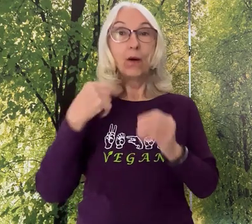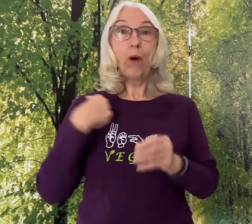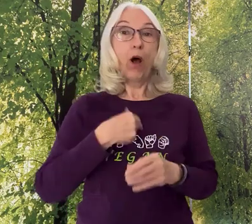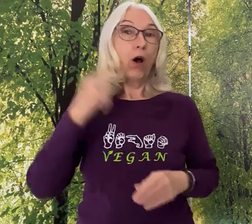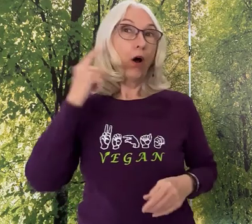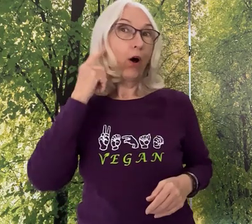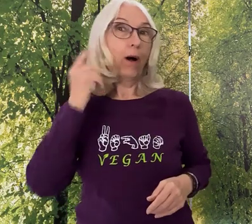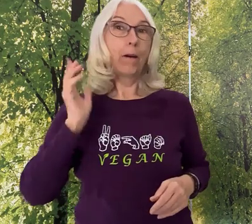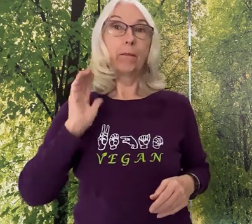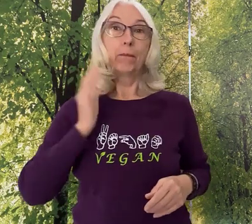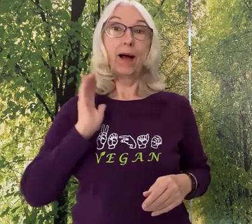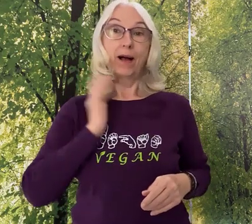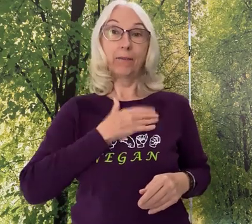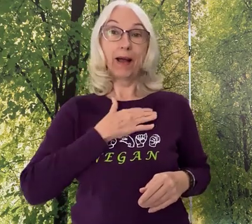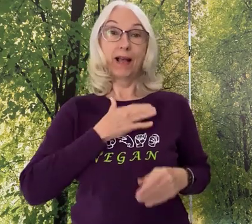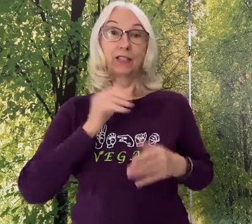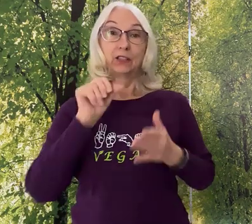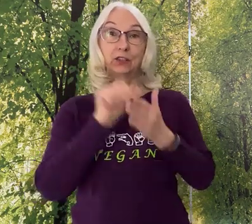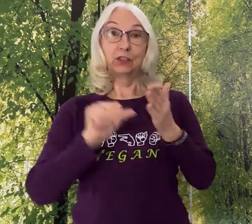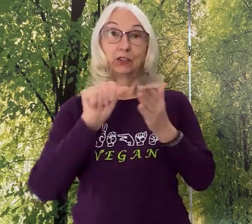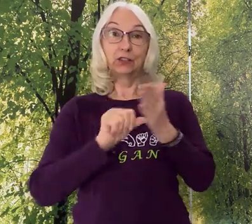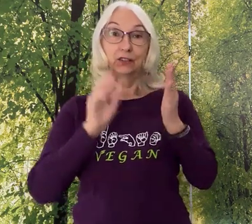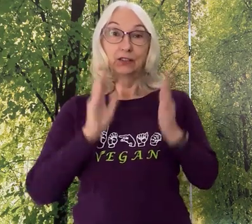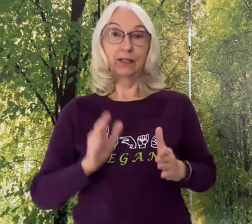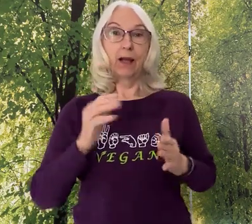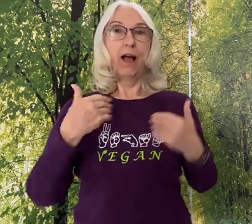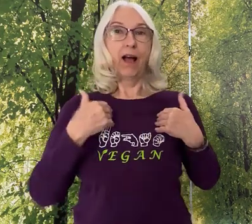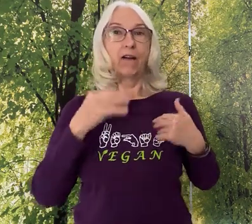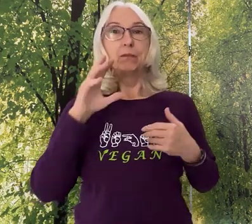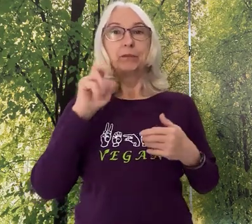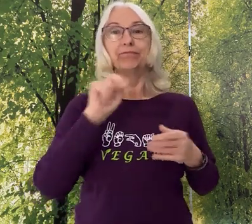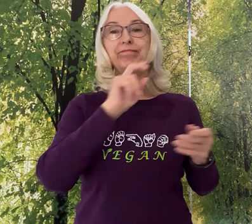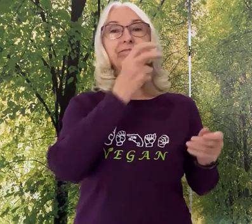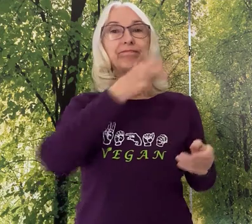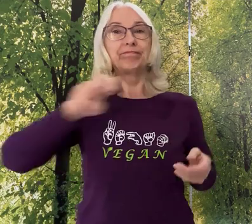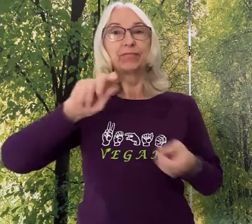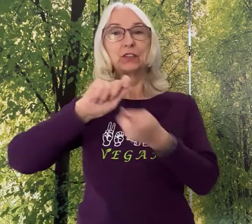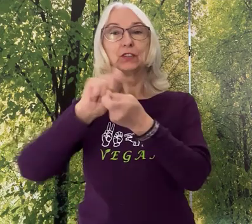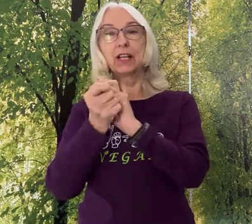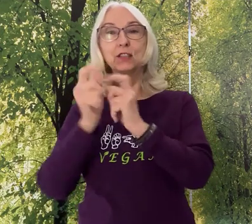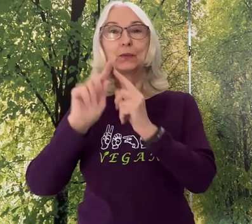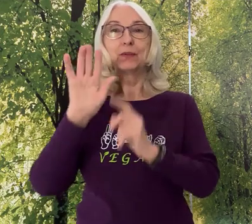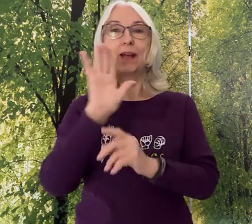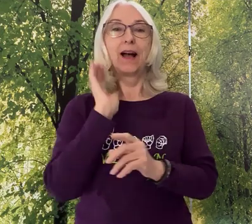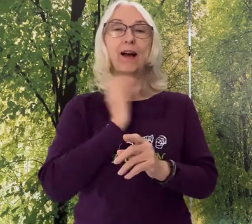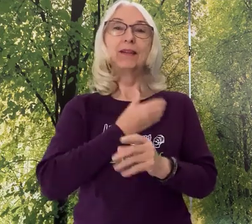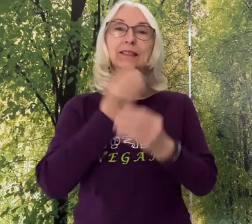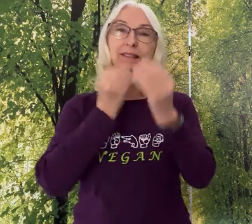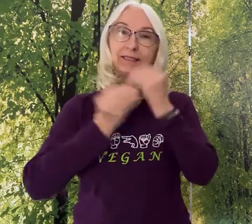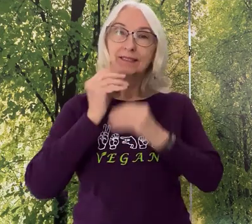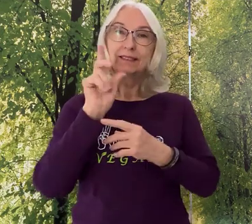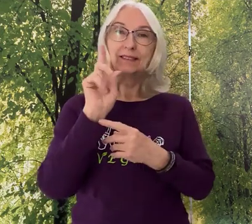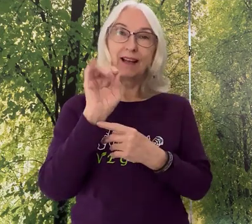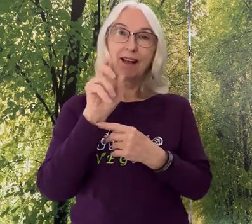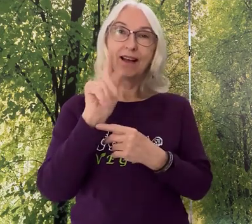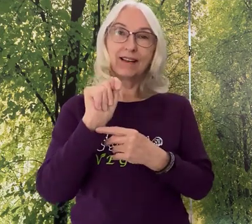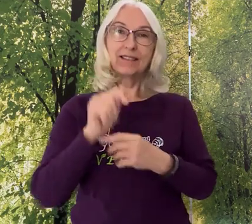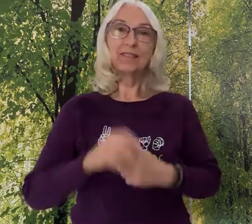We heard that my surgeon has since switched to our diet!